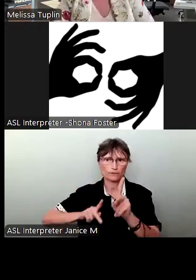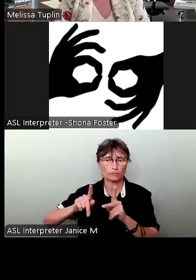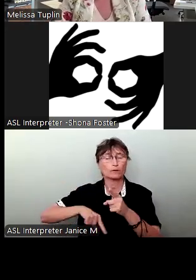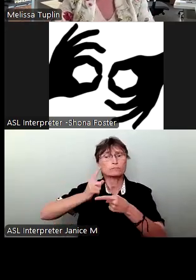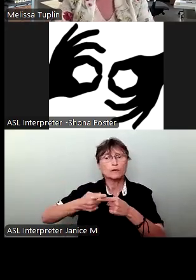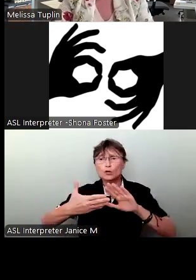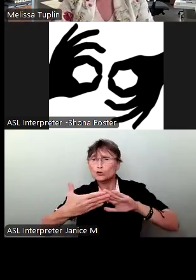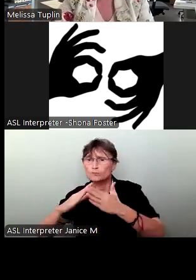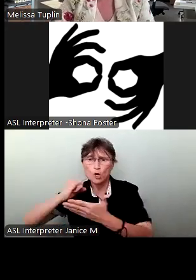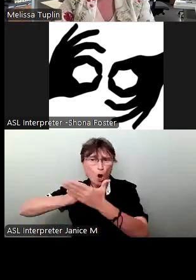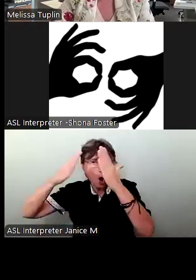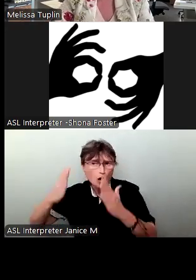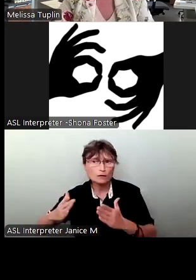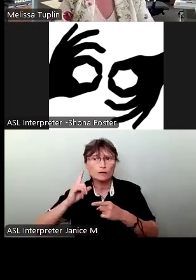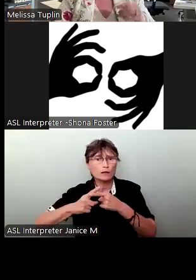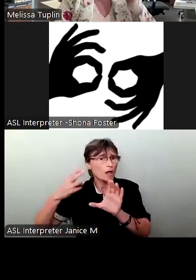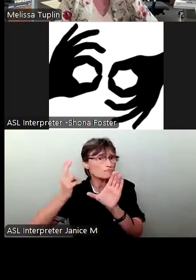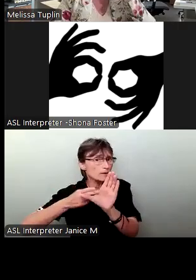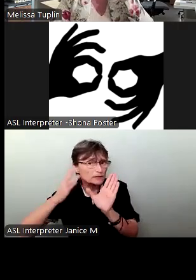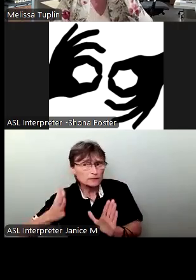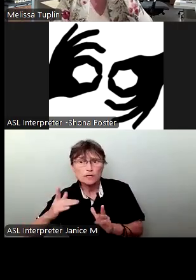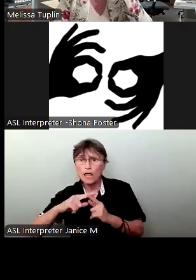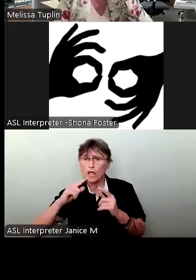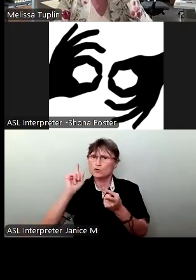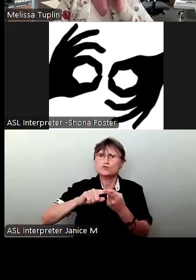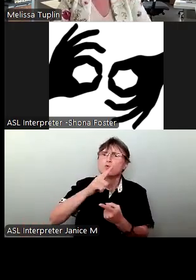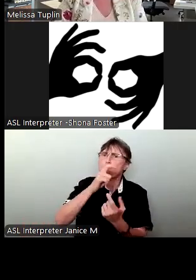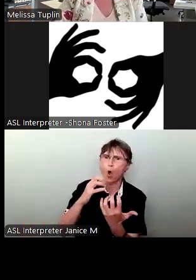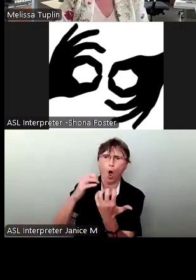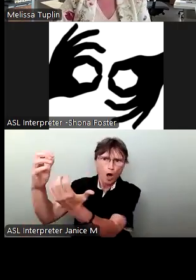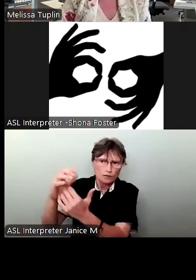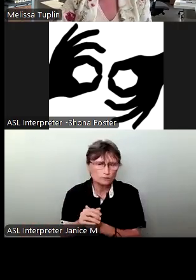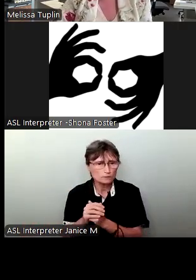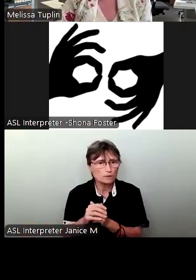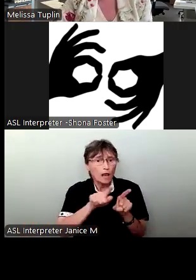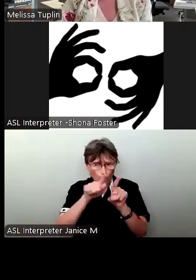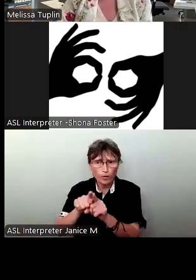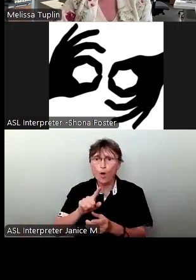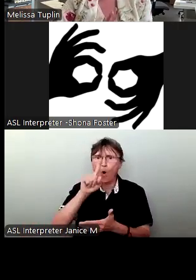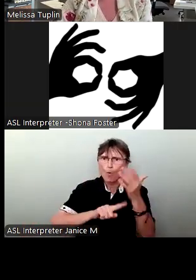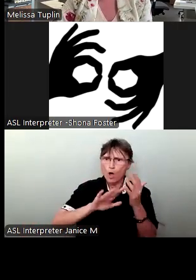participants and audiences you serve, as well as your impact on those communities.